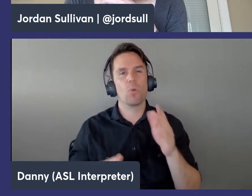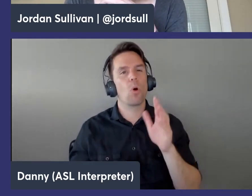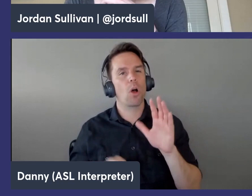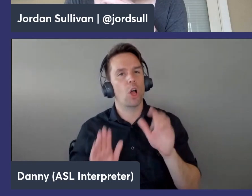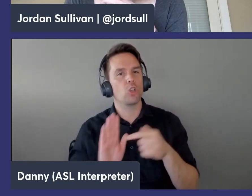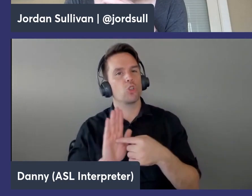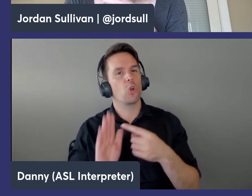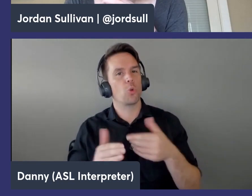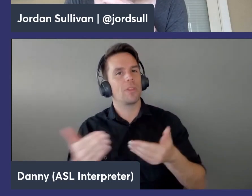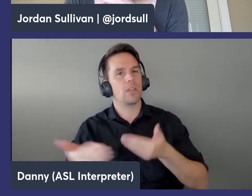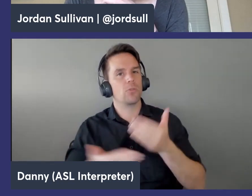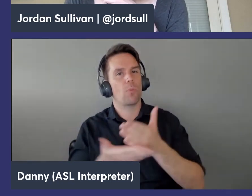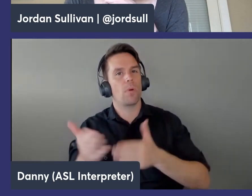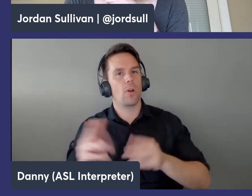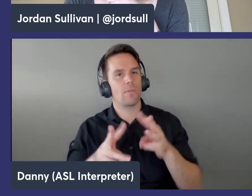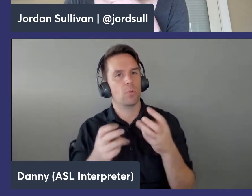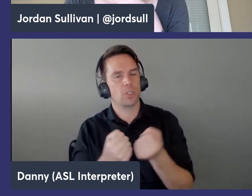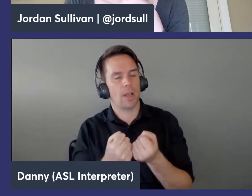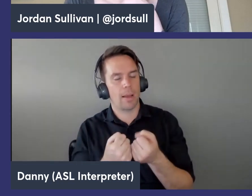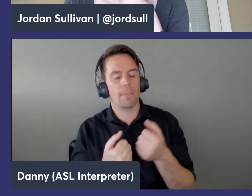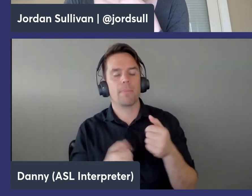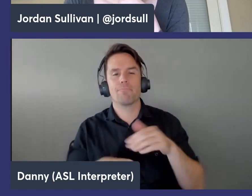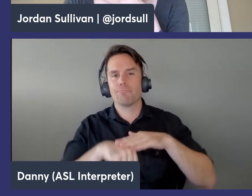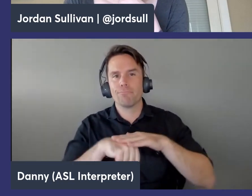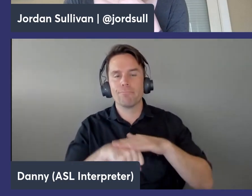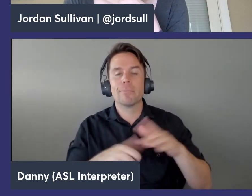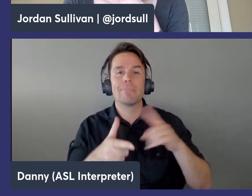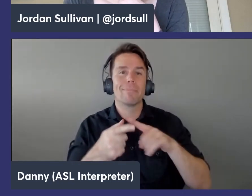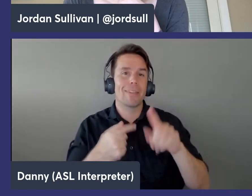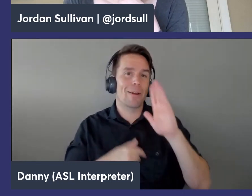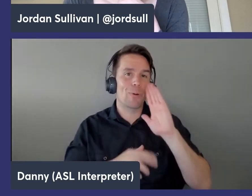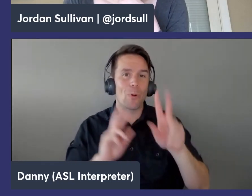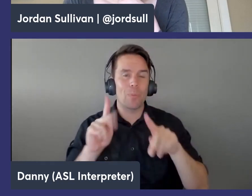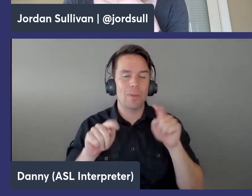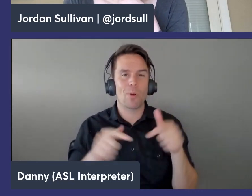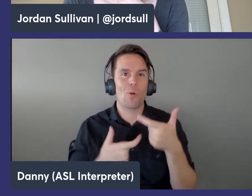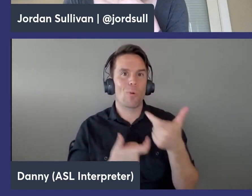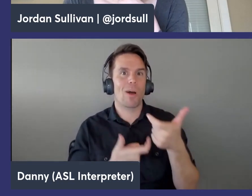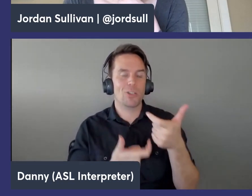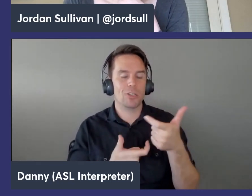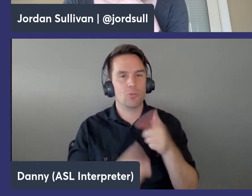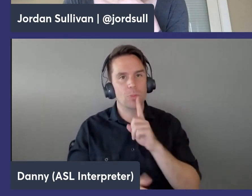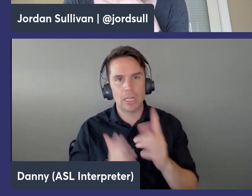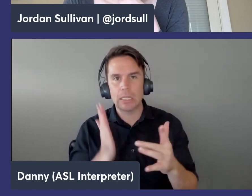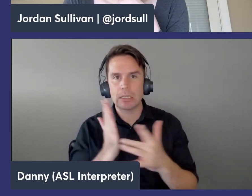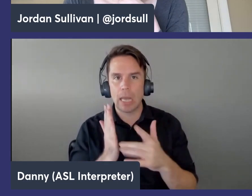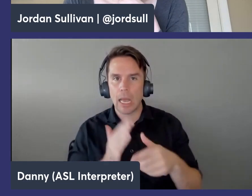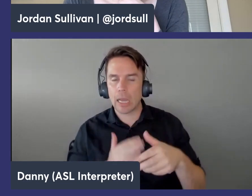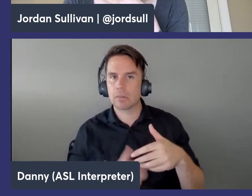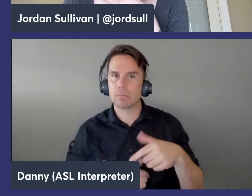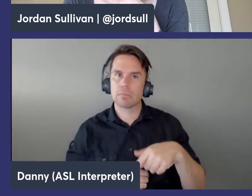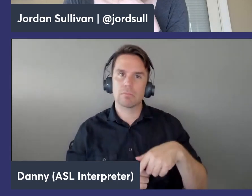And then I know that people on this channel are very technical and they like to get into code, so we'll do a live demo,